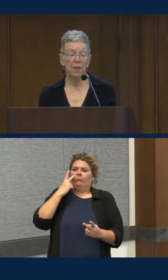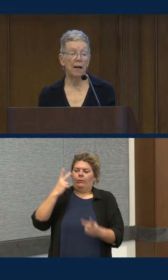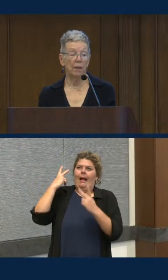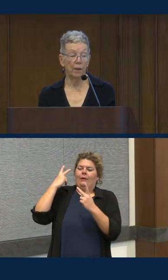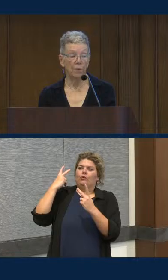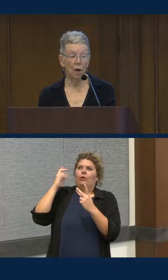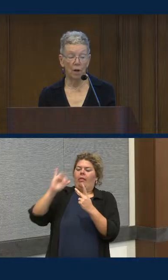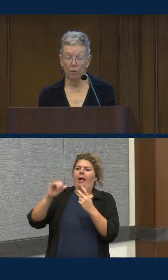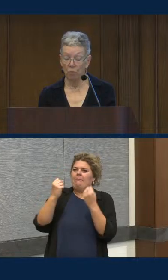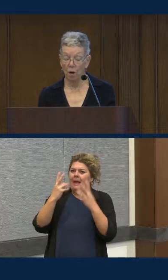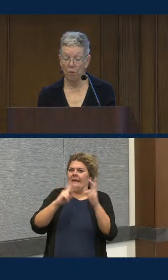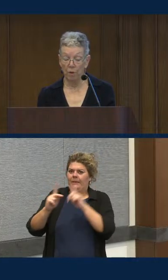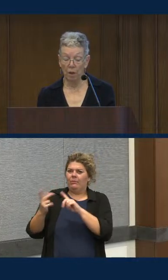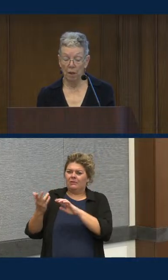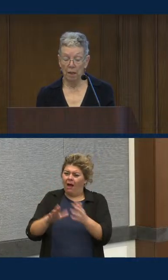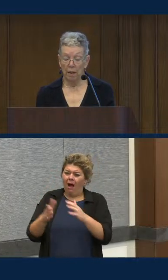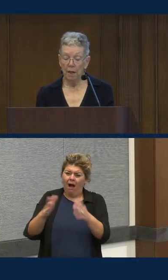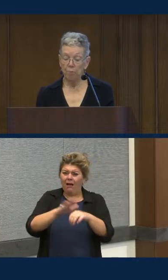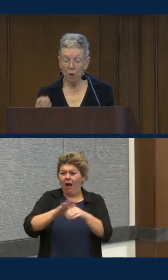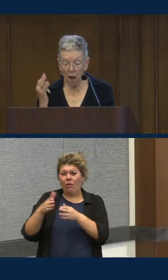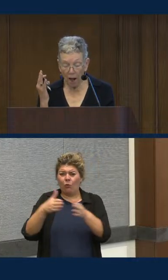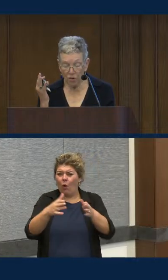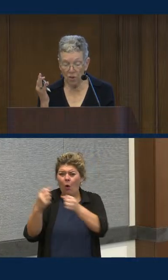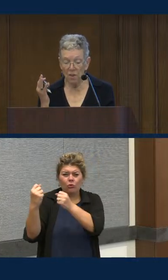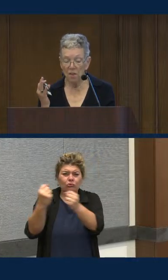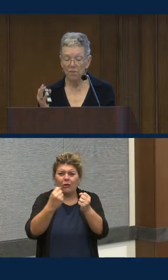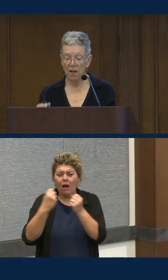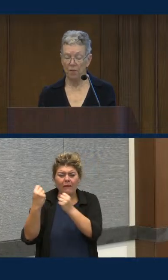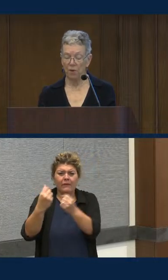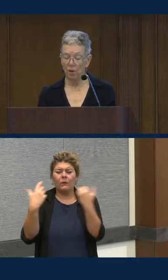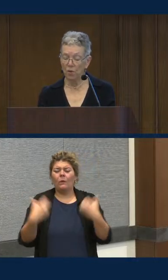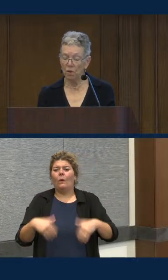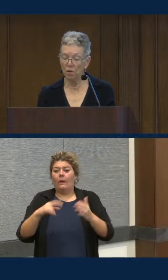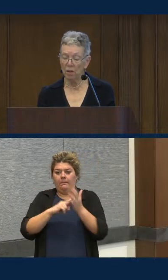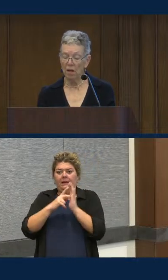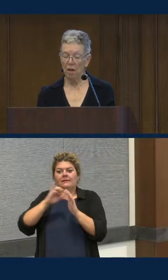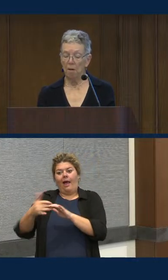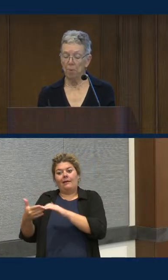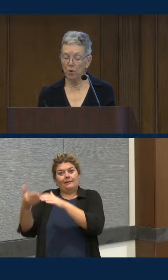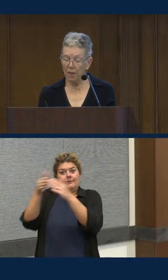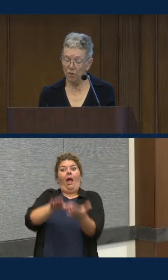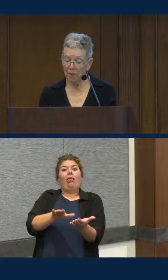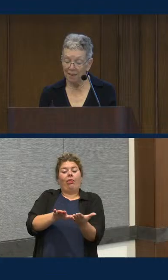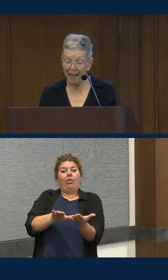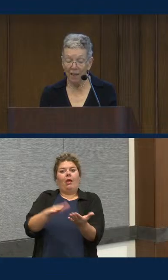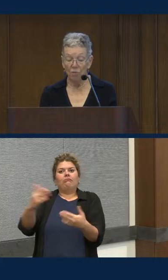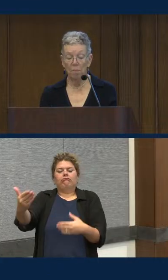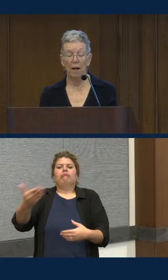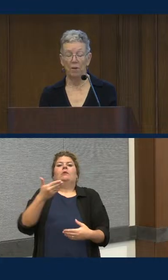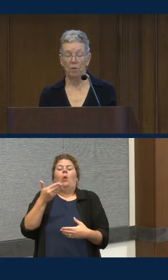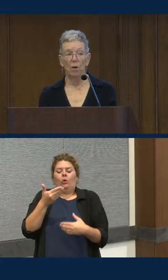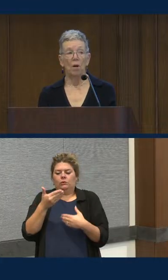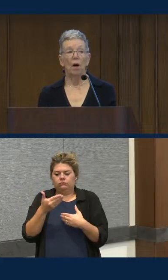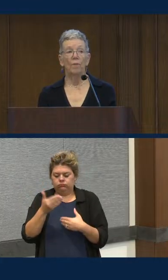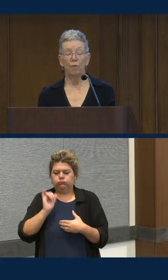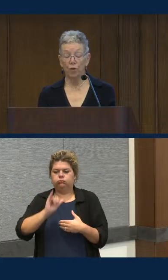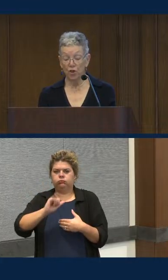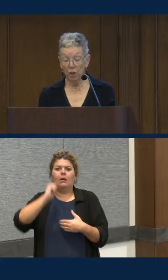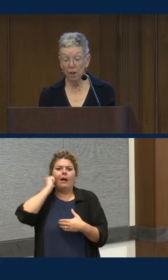brought the consciousness of death closer, a potentially daily reminder of the fragility of life and the dangers of